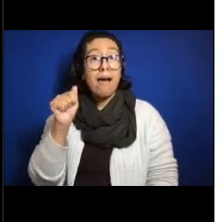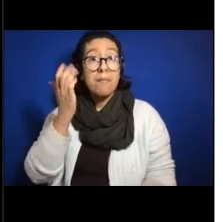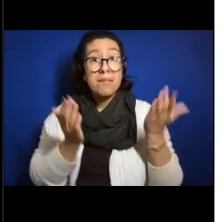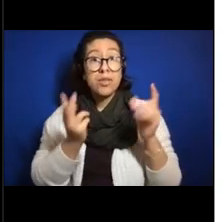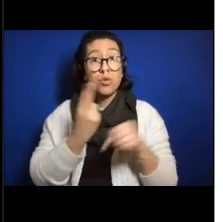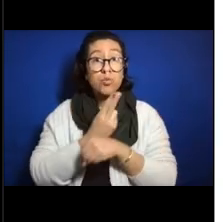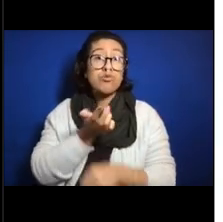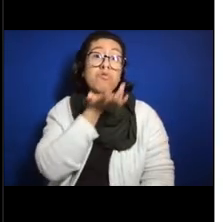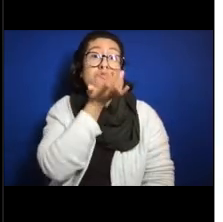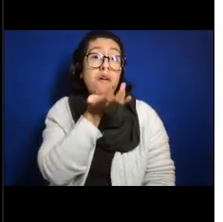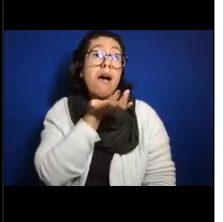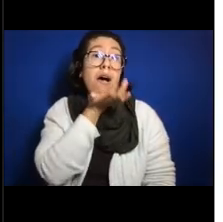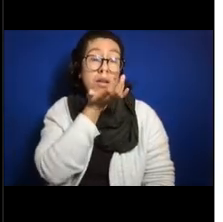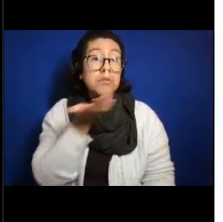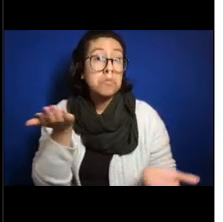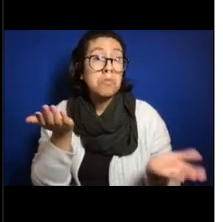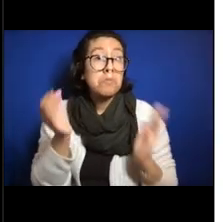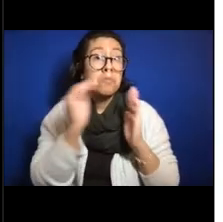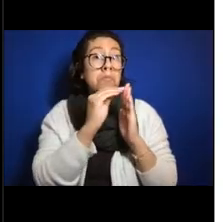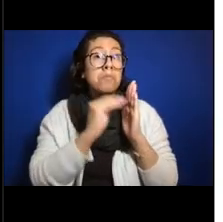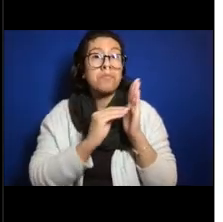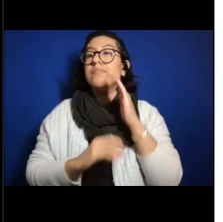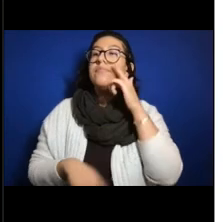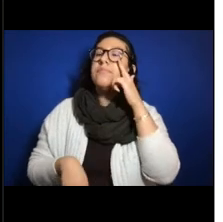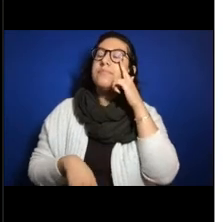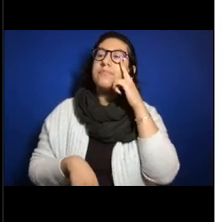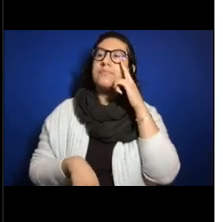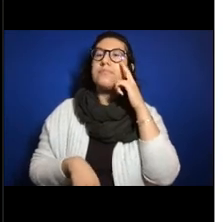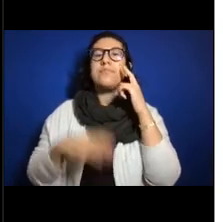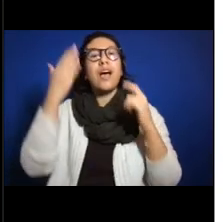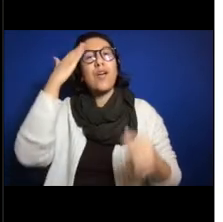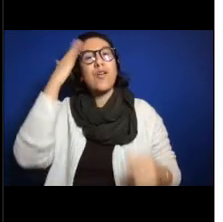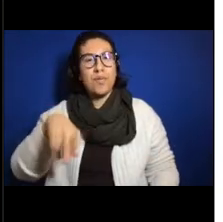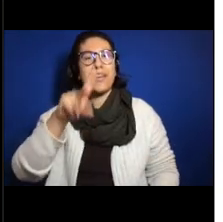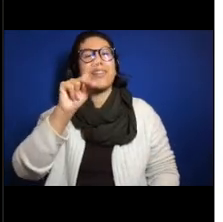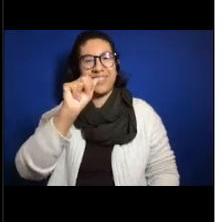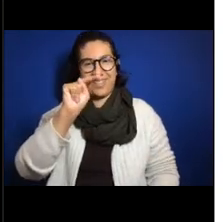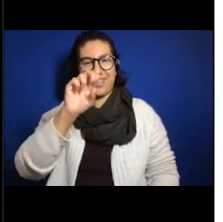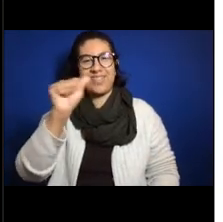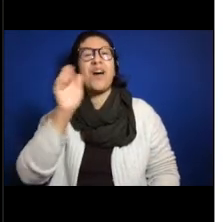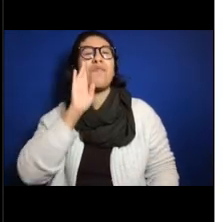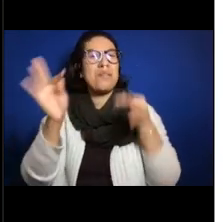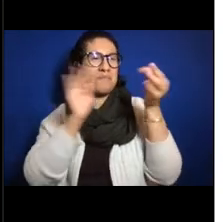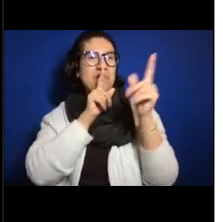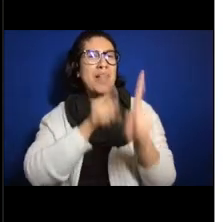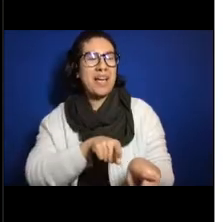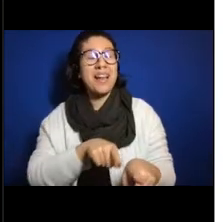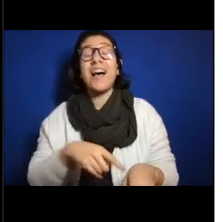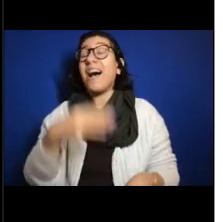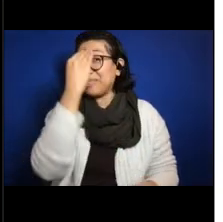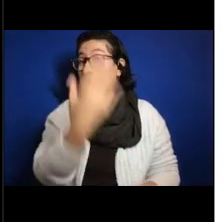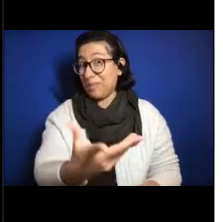and I'm making a mental list here, comparing it to what I know Kanesa is going to share with us and I told you they were a pretty savvy crew, didn't I?